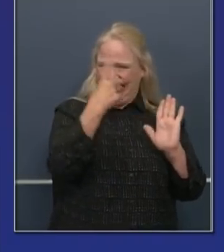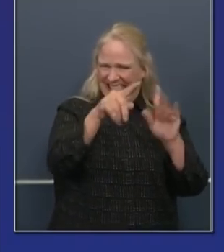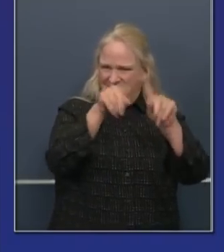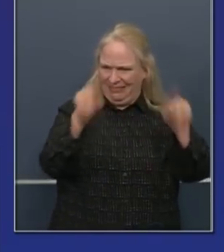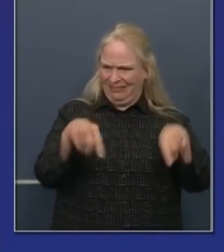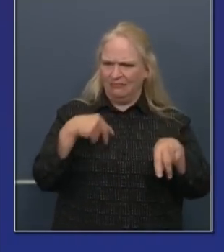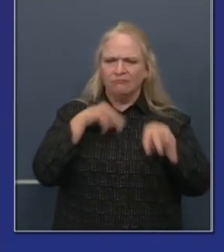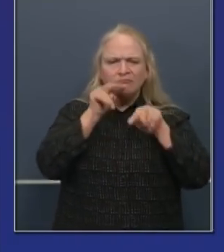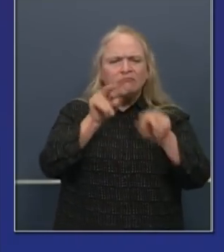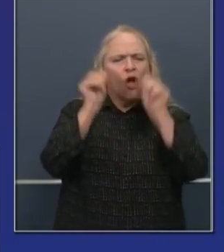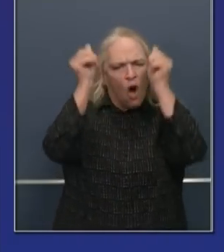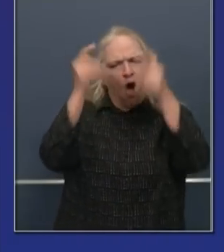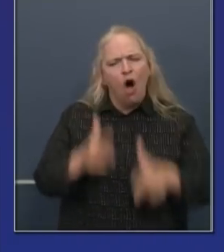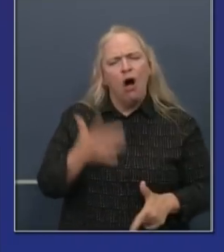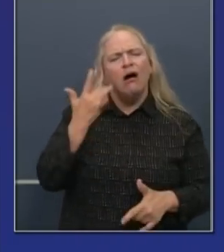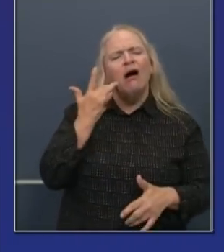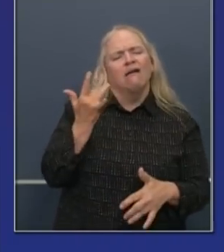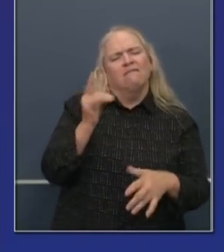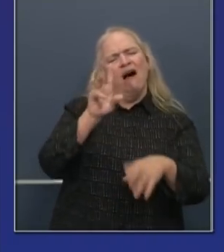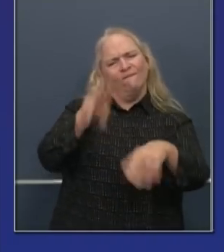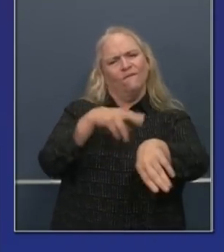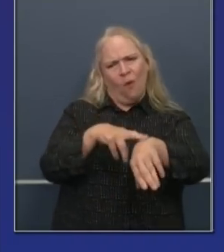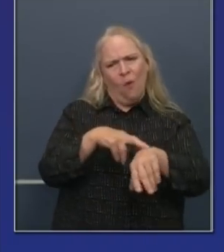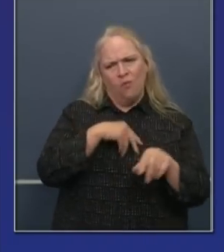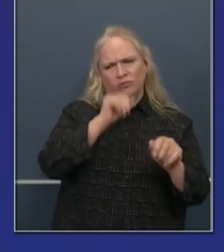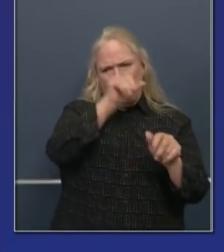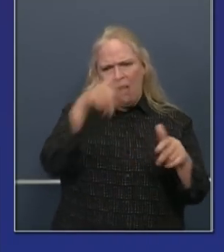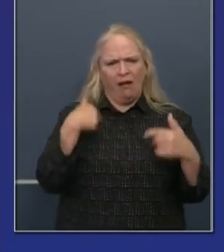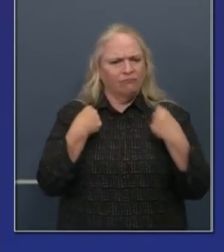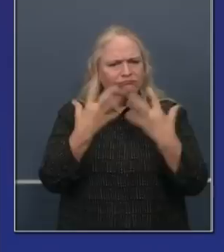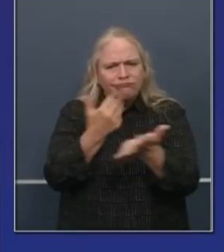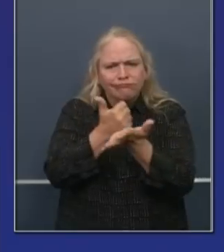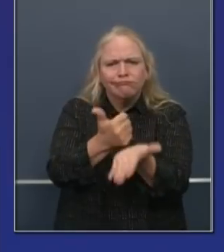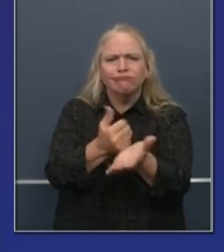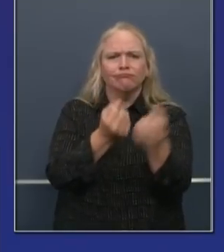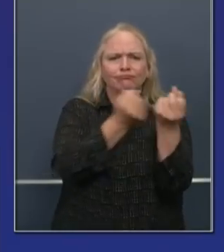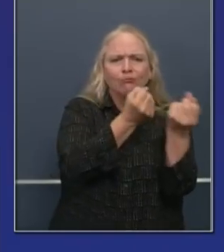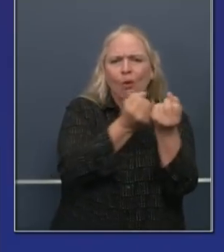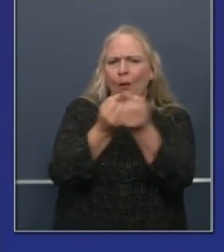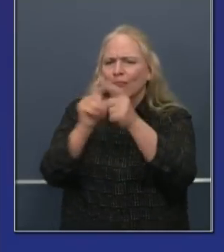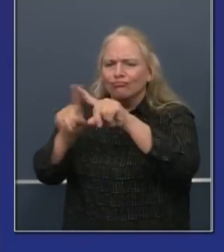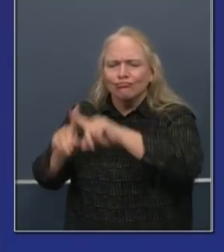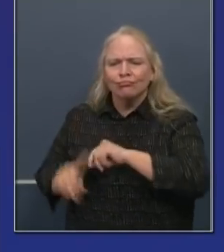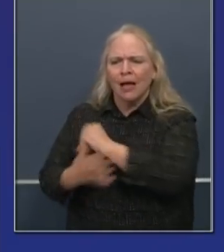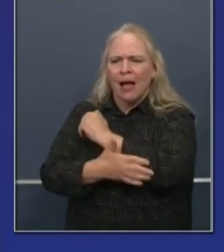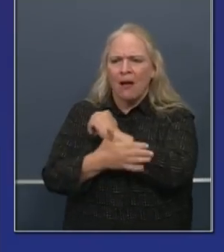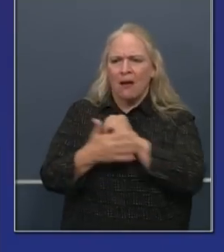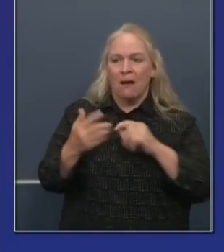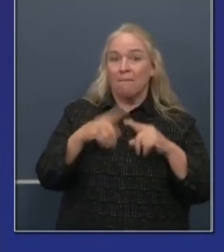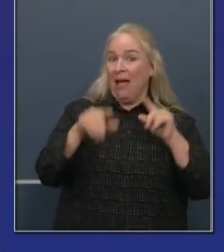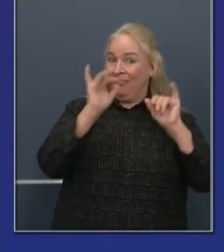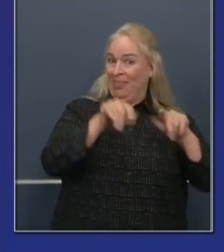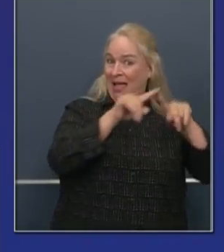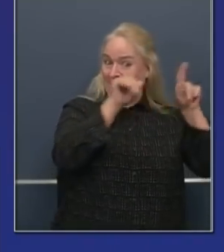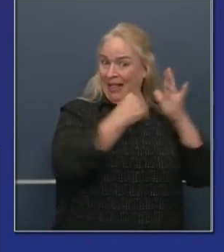ADDITIONAL SECTORS ON THE LIST. THE MONITORING LIST IS ONE WE HOLD CLOSELY AND WE MONITOR EVERYTHING IN THE STATE OF CALIFORNIA BUT WE PROVIDE